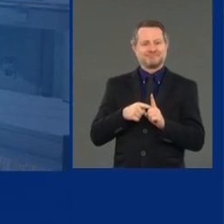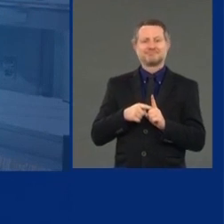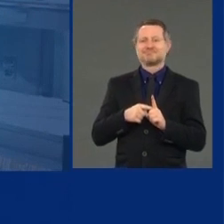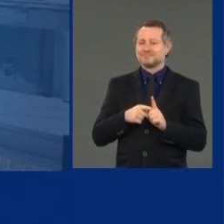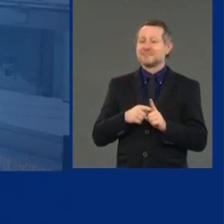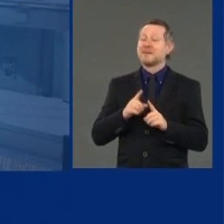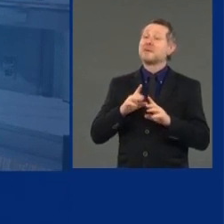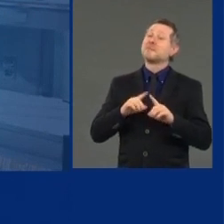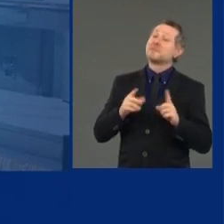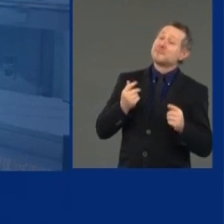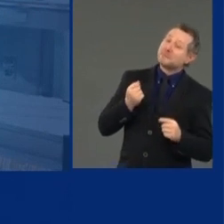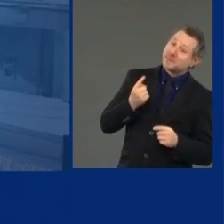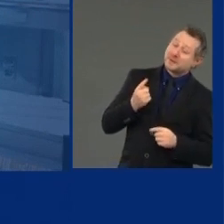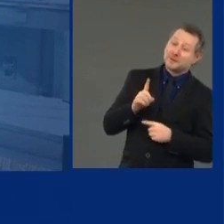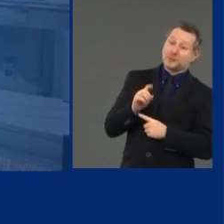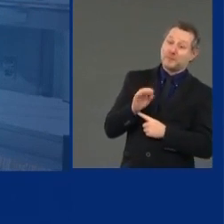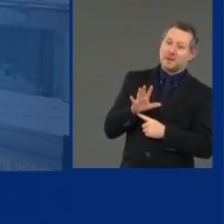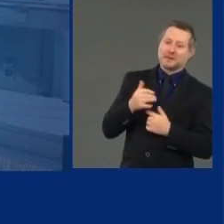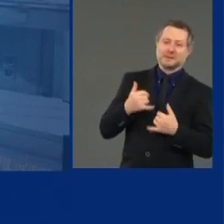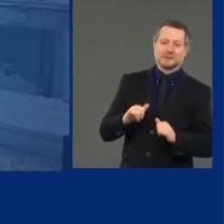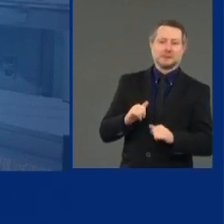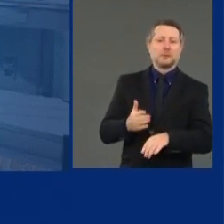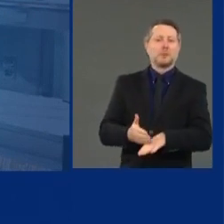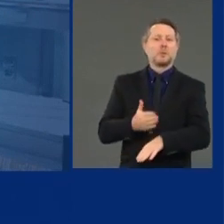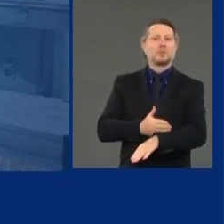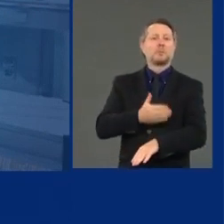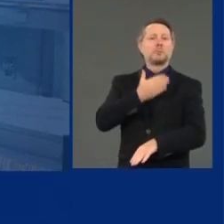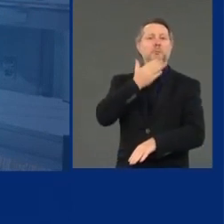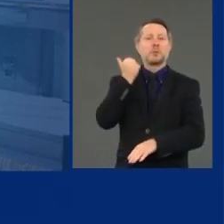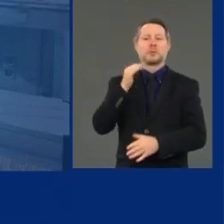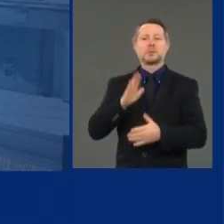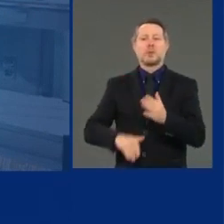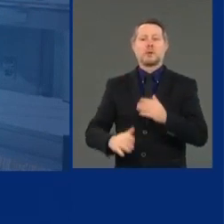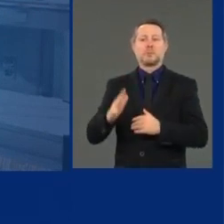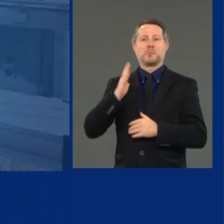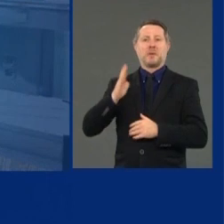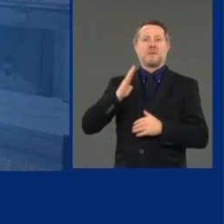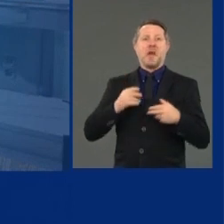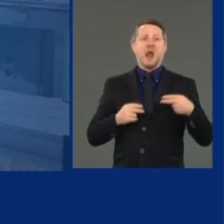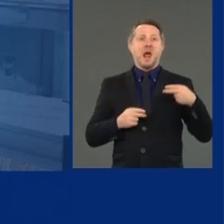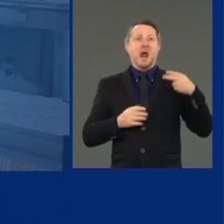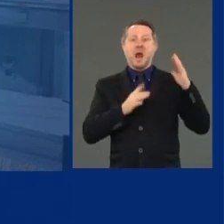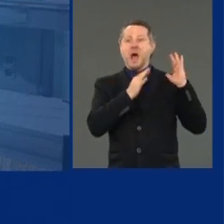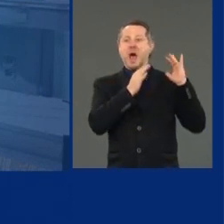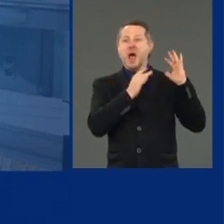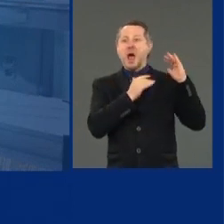THAT'S TERRIBLE NEWS.